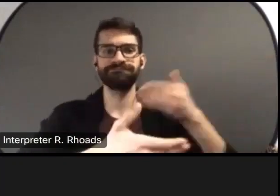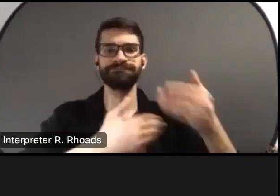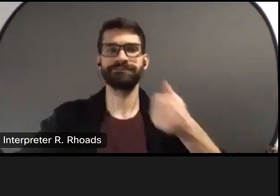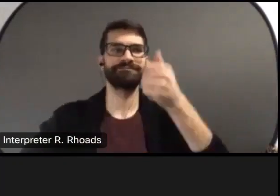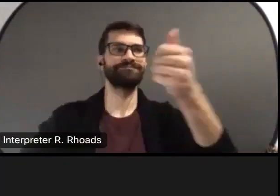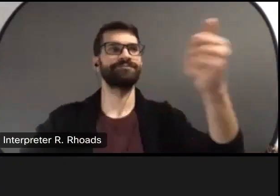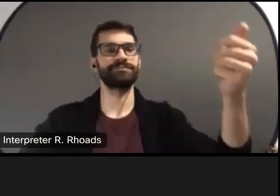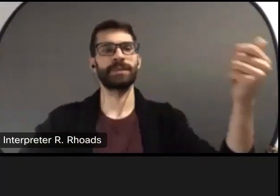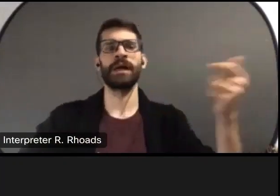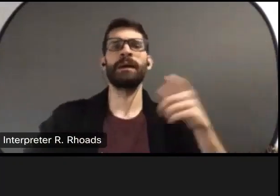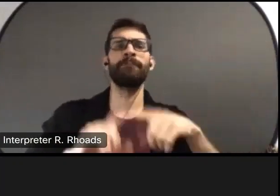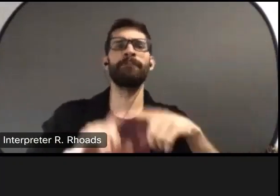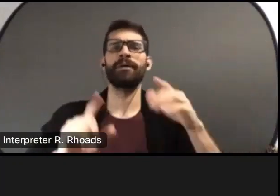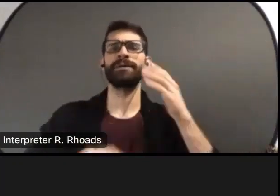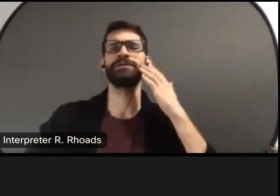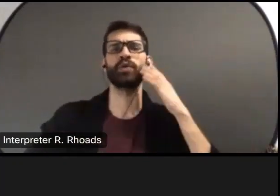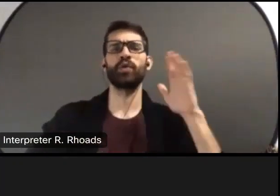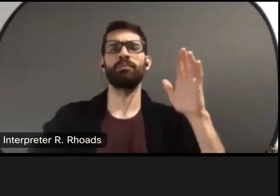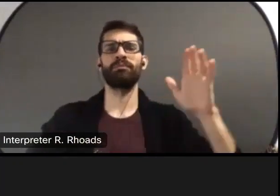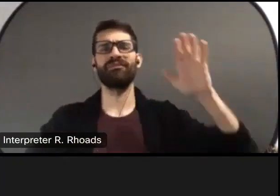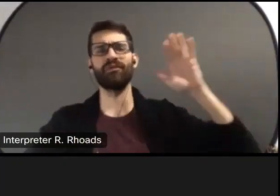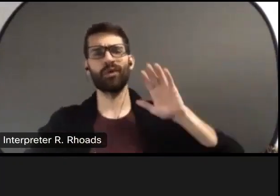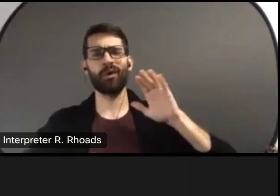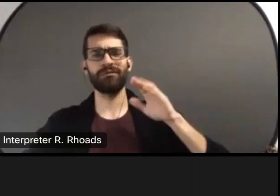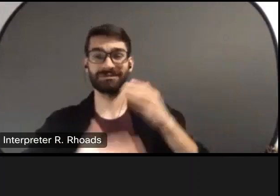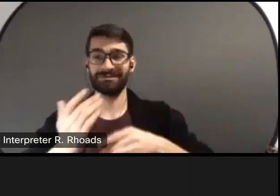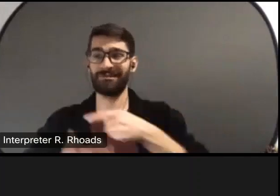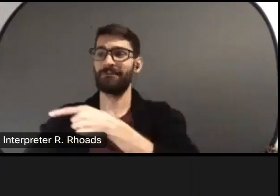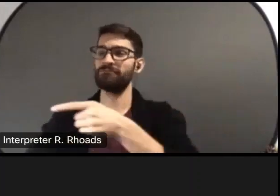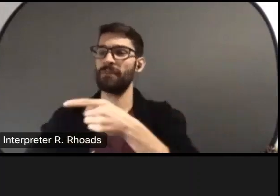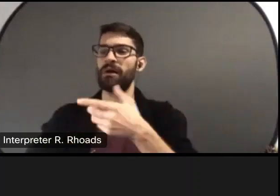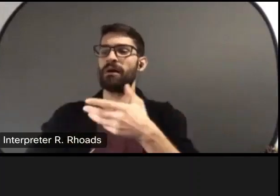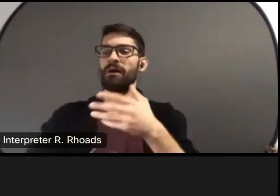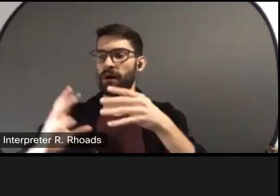I know there have been Commissions in the past that would love to have offices and there is this